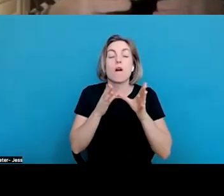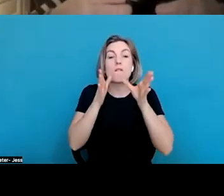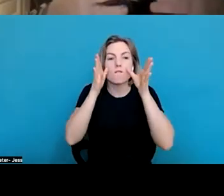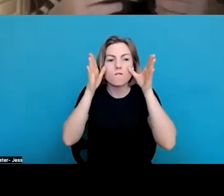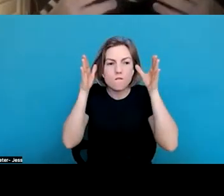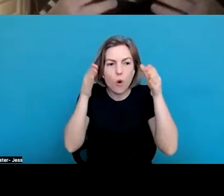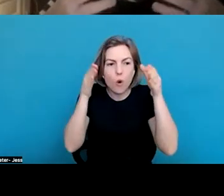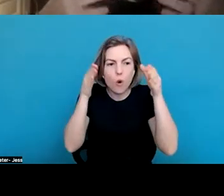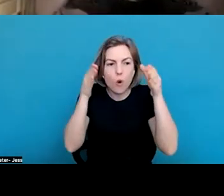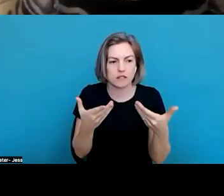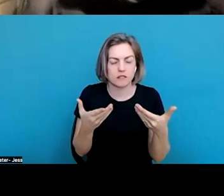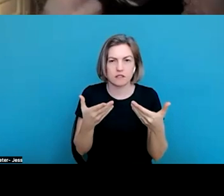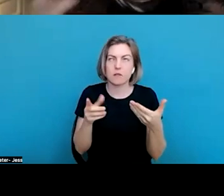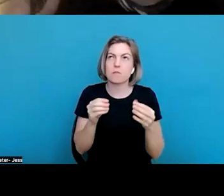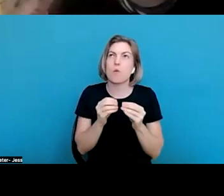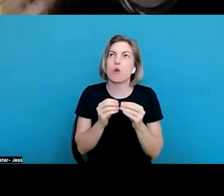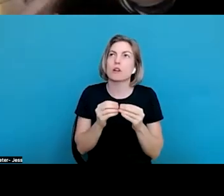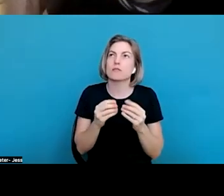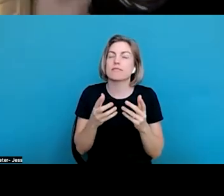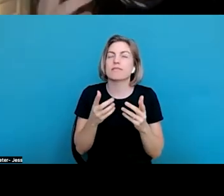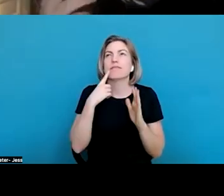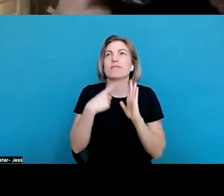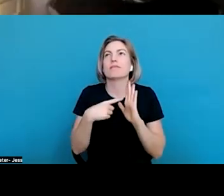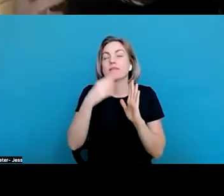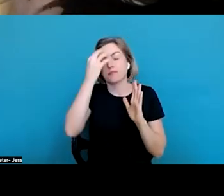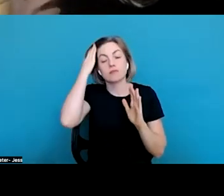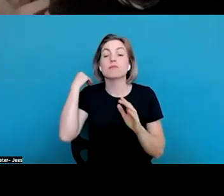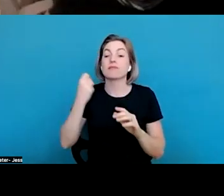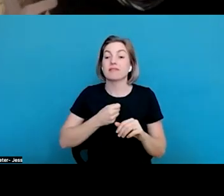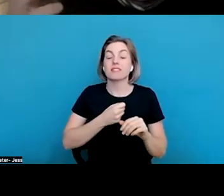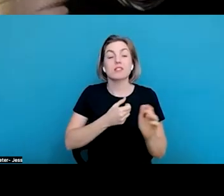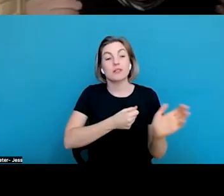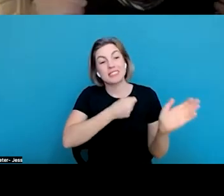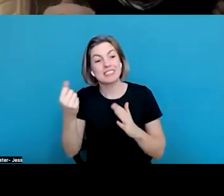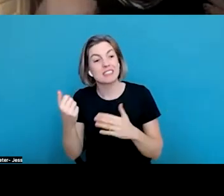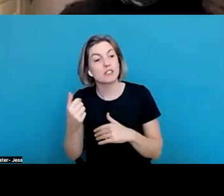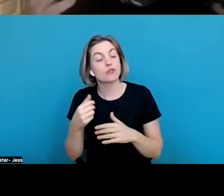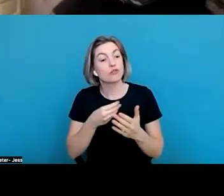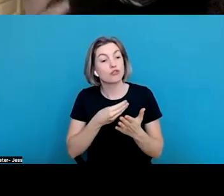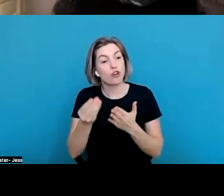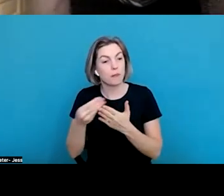They were -- for example, we took them shopping to the supermarket and we told them, you know this